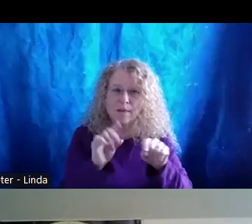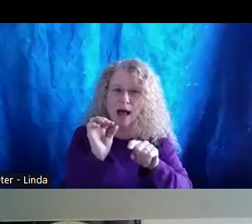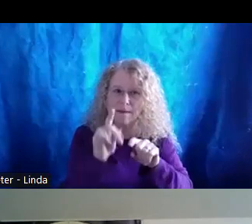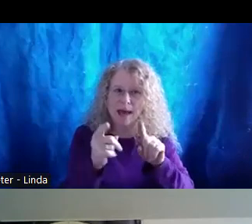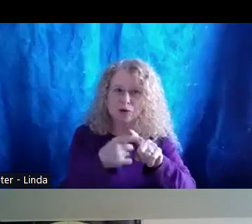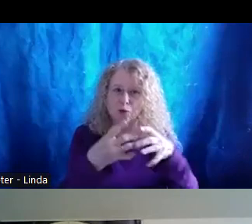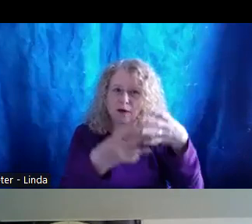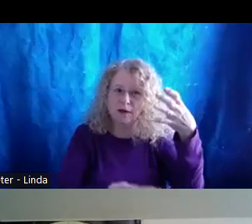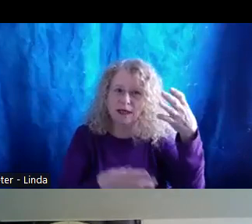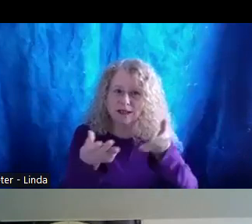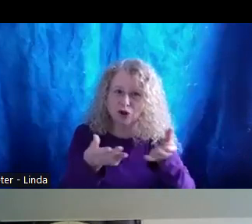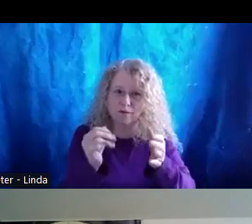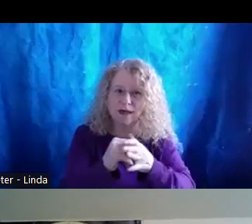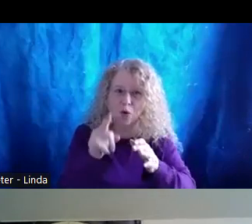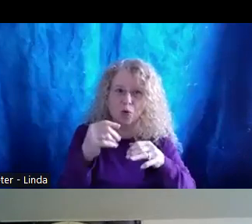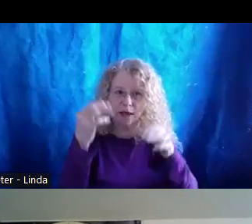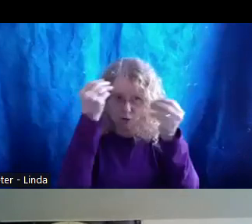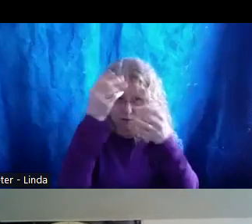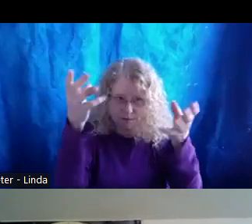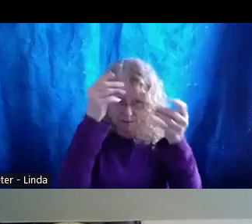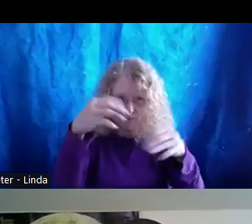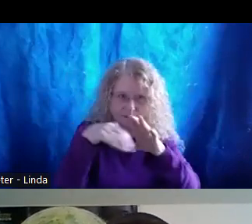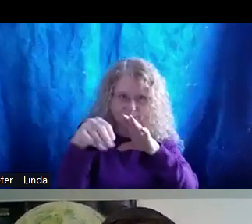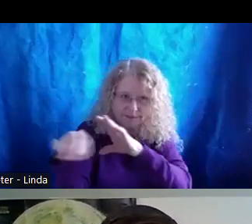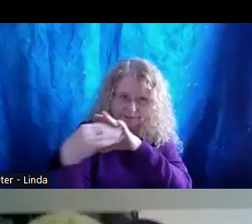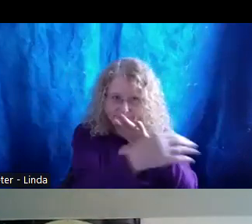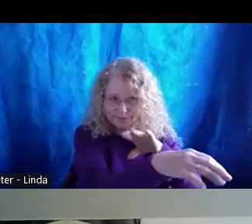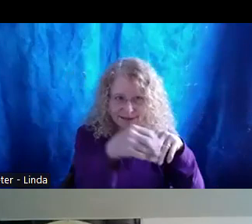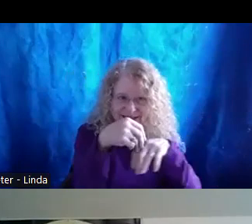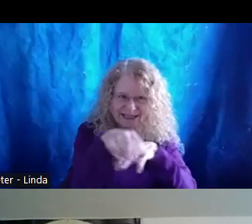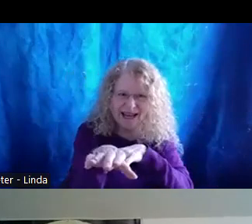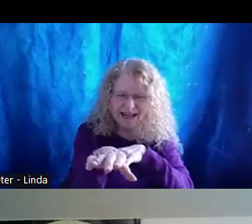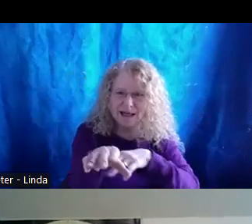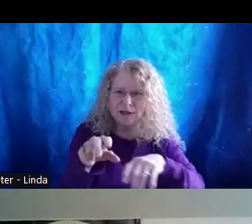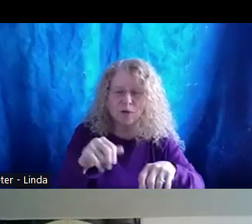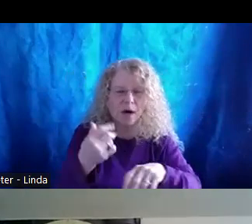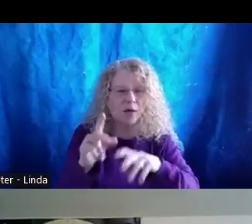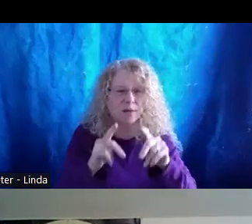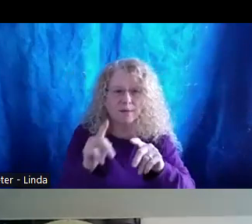OUTGOING MESSAGES, SO YOU DON'T HAVE TO WORRY ABOUT OTHERS GETTING A HOLD OF THE LISTSERV